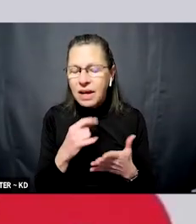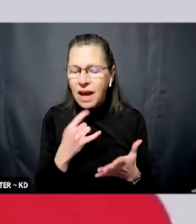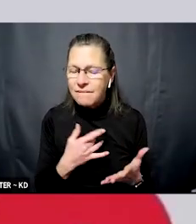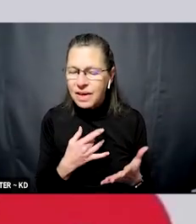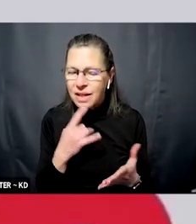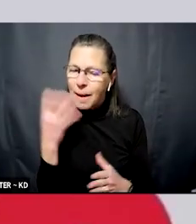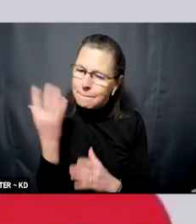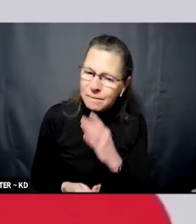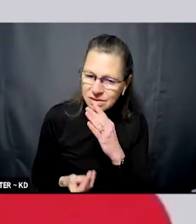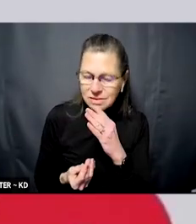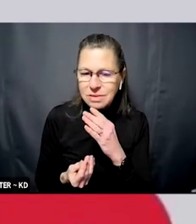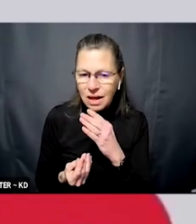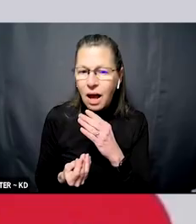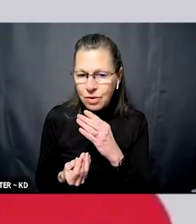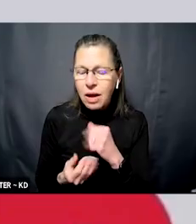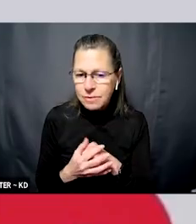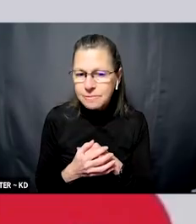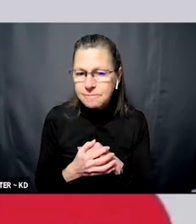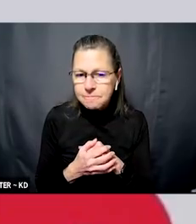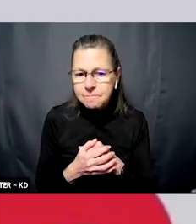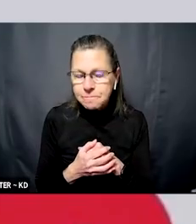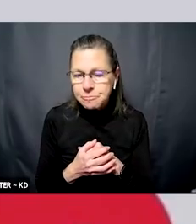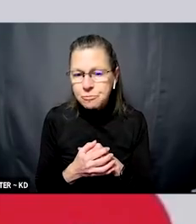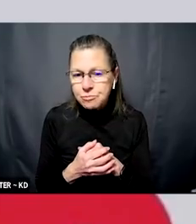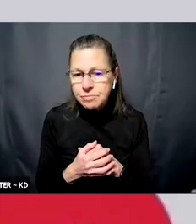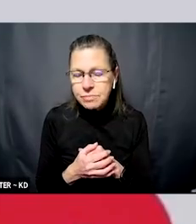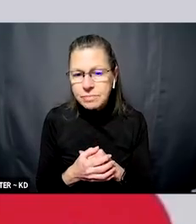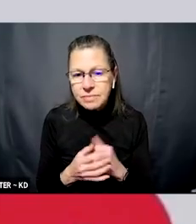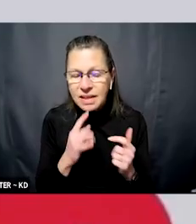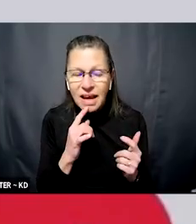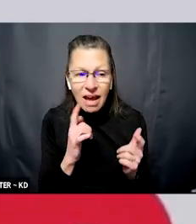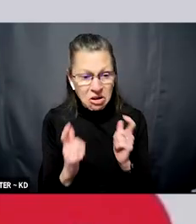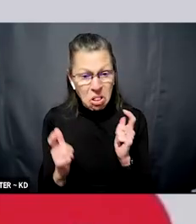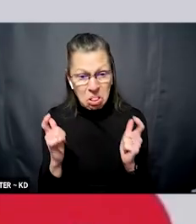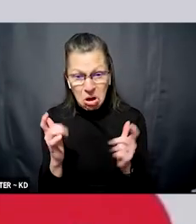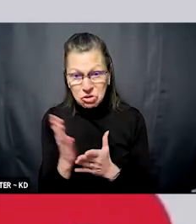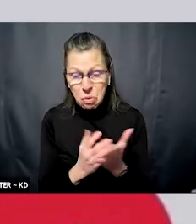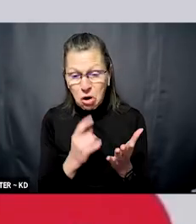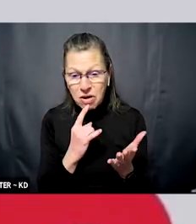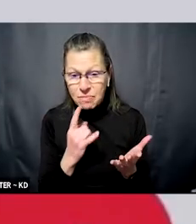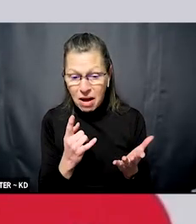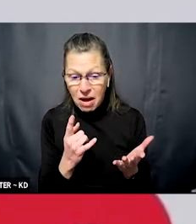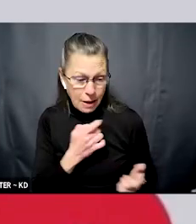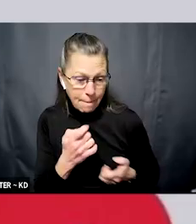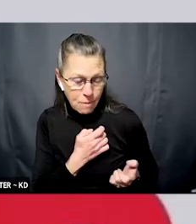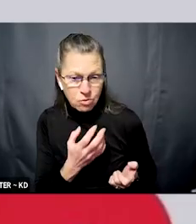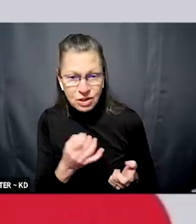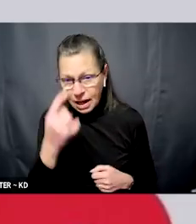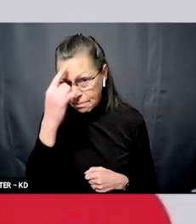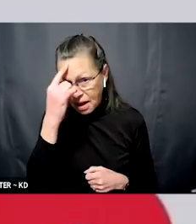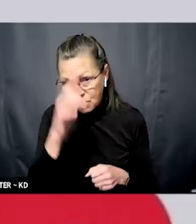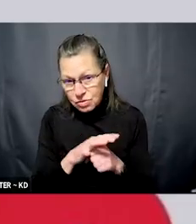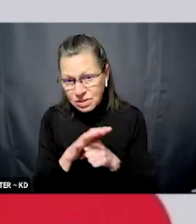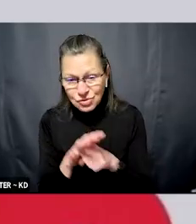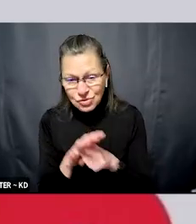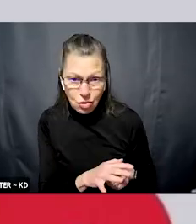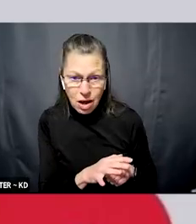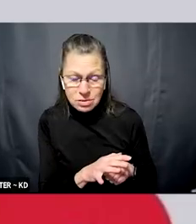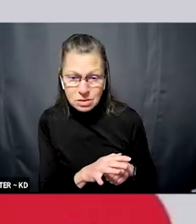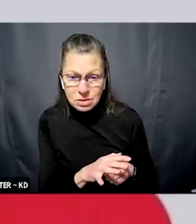And not only, I mean, a large part of my emotional and mental distress came from